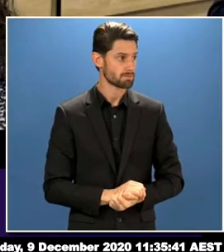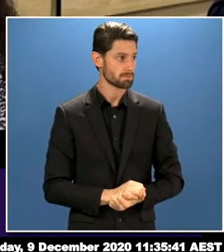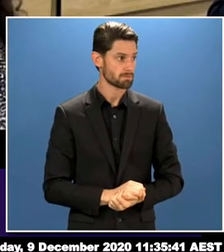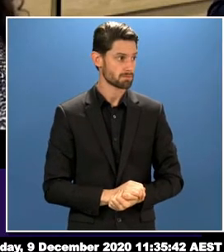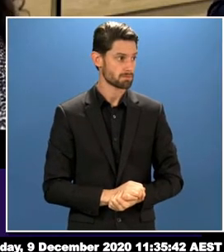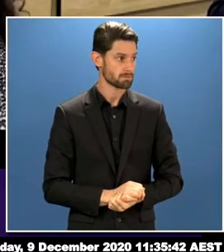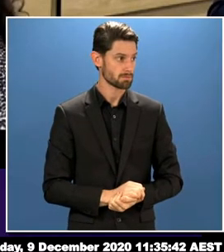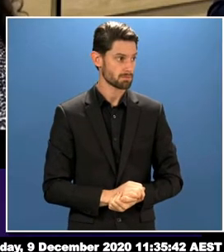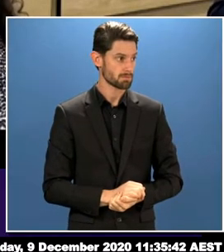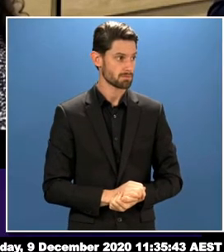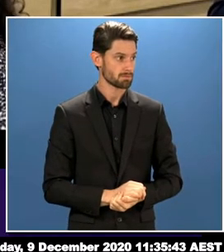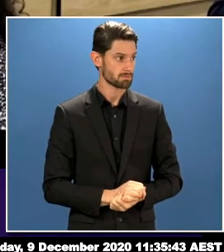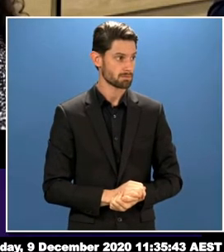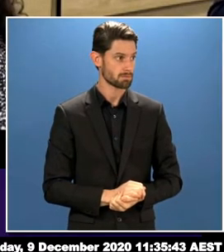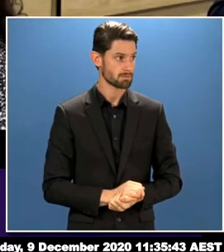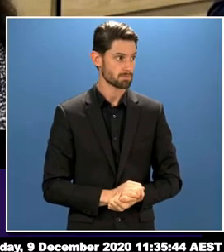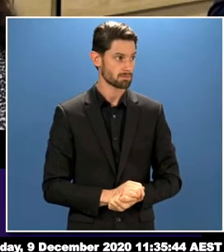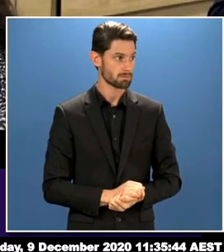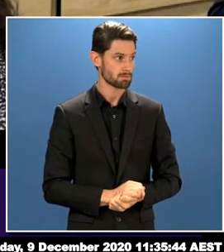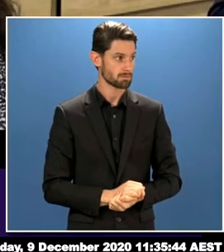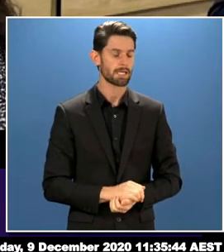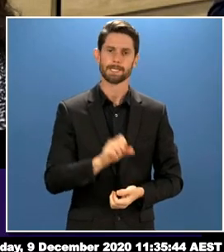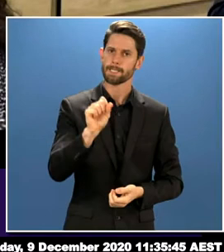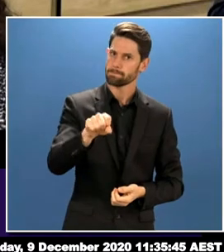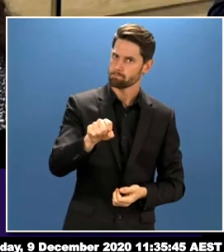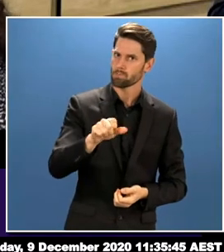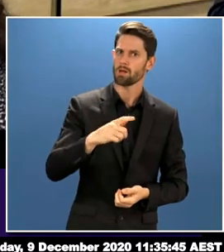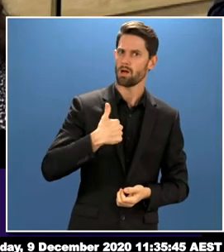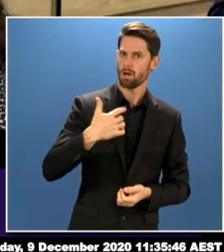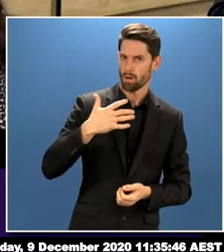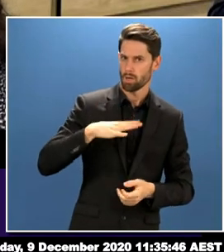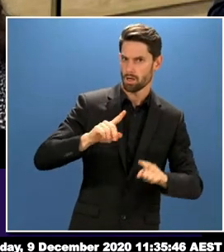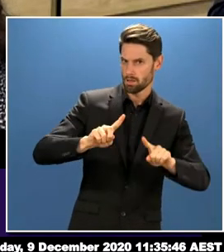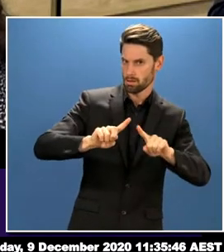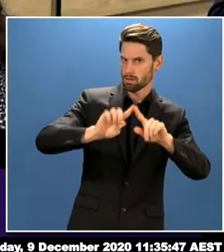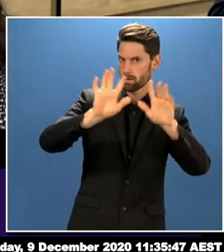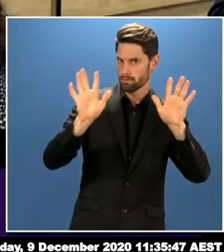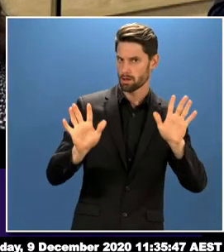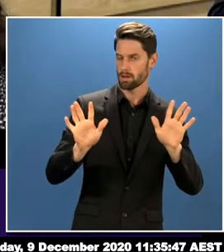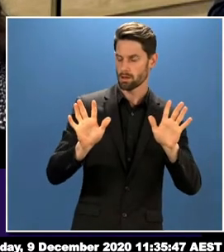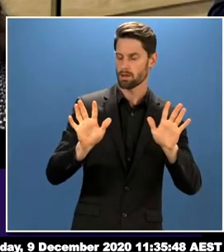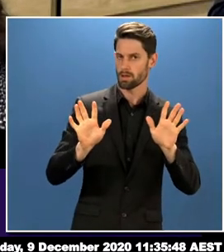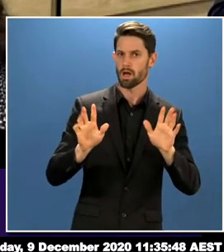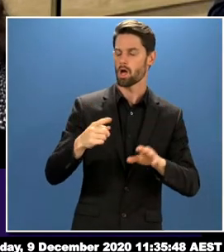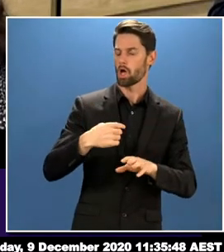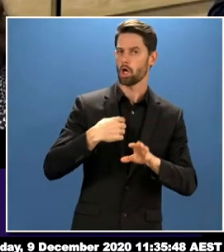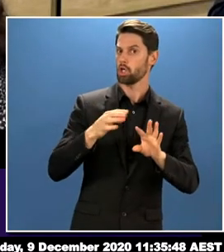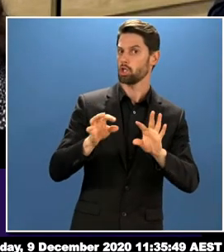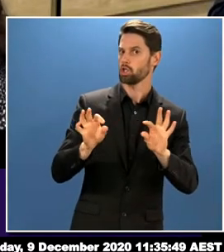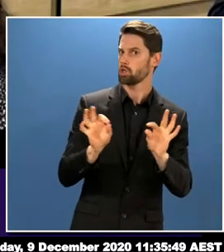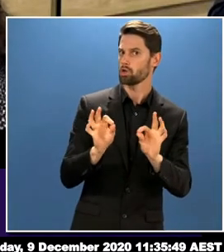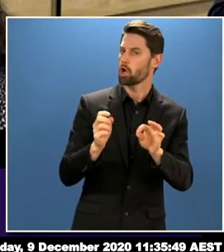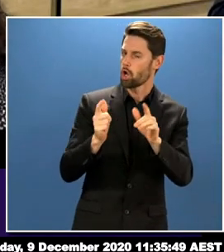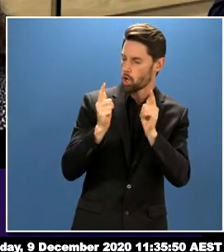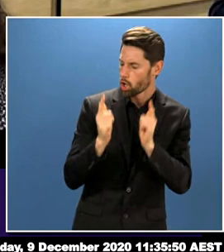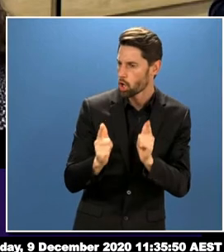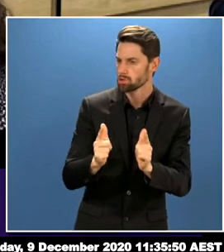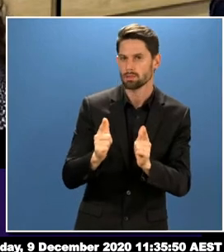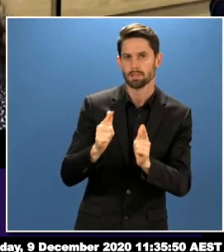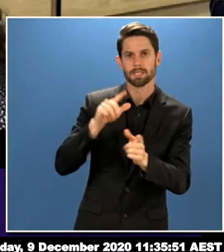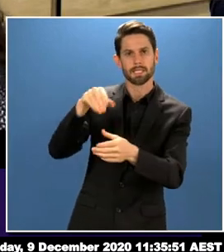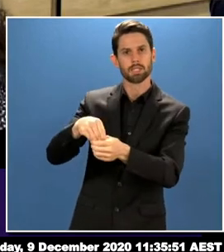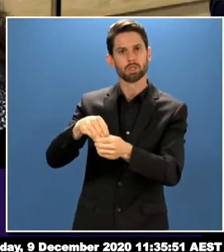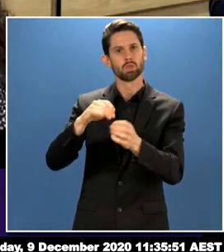And just to clarify, I don't do a lot with the superannuation system